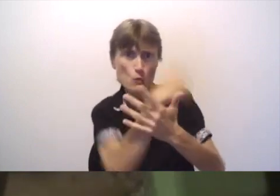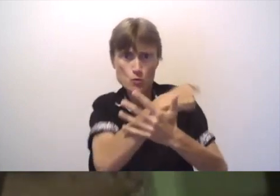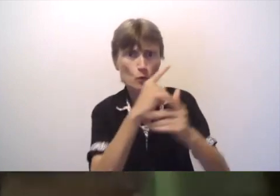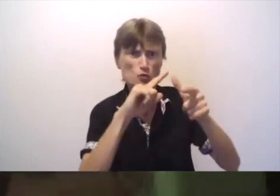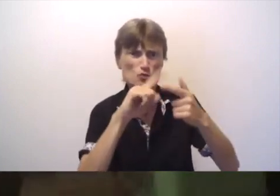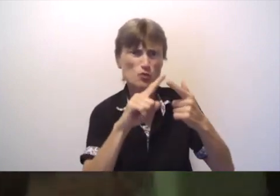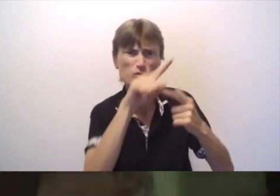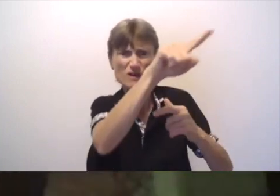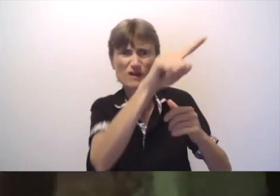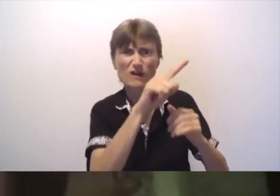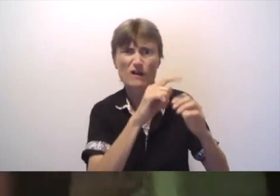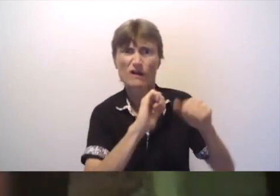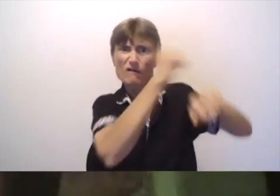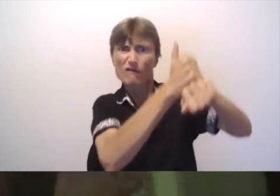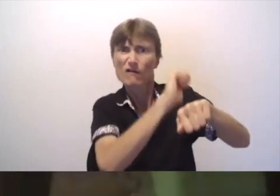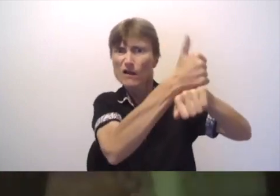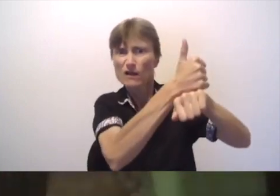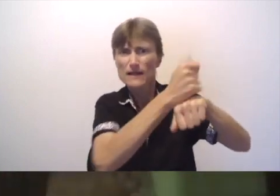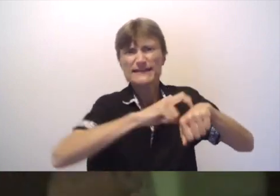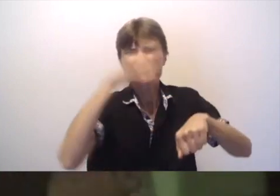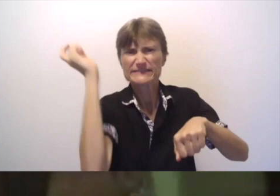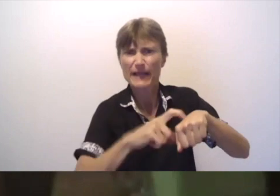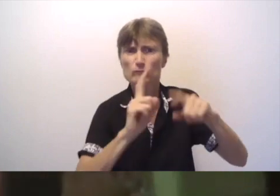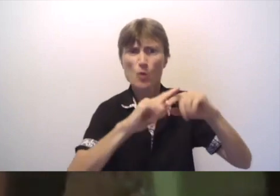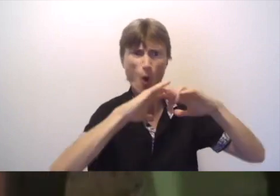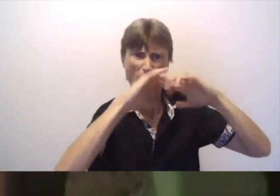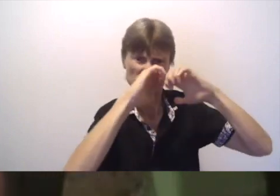people have to be able to see the same thing that many of you are